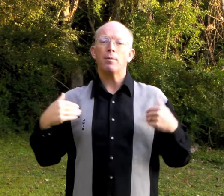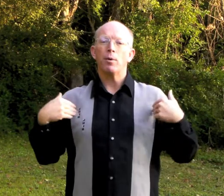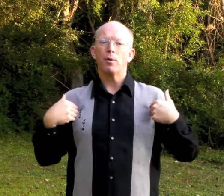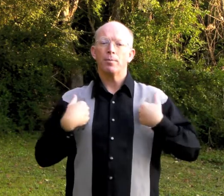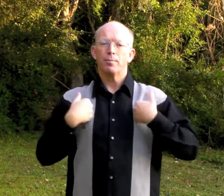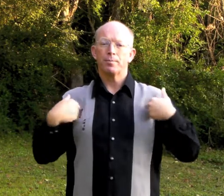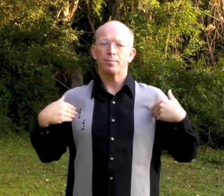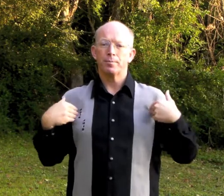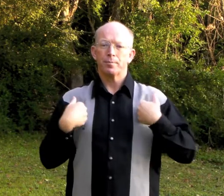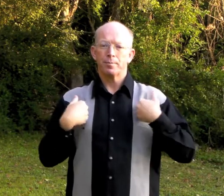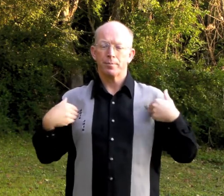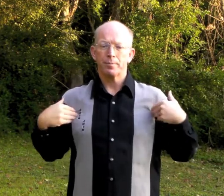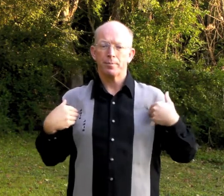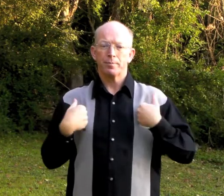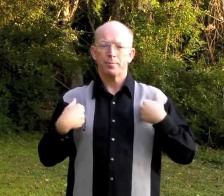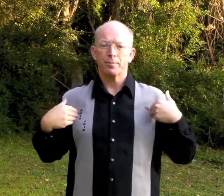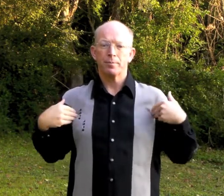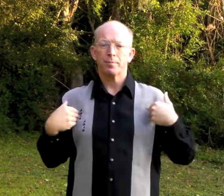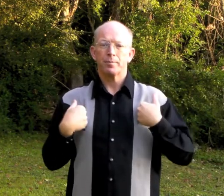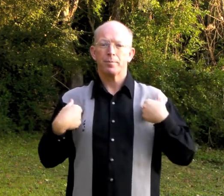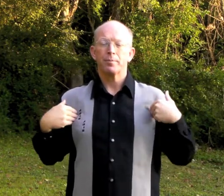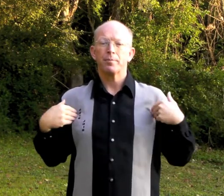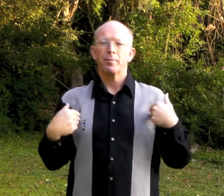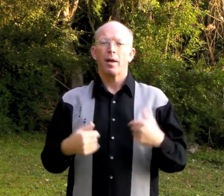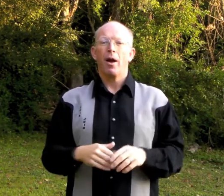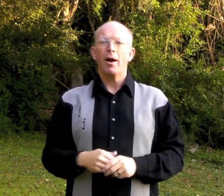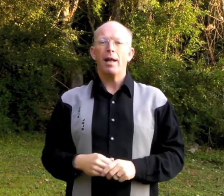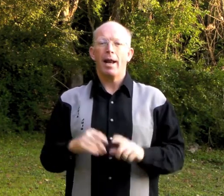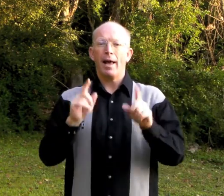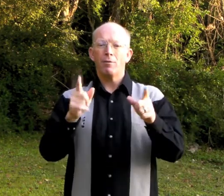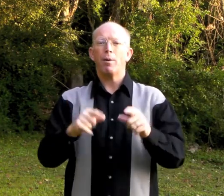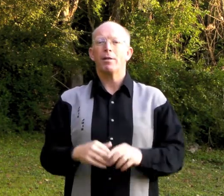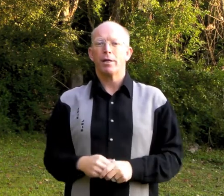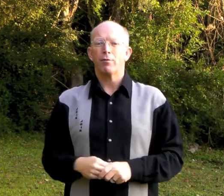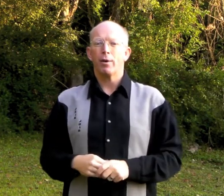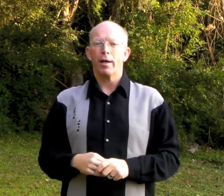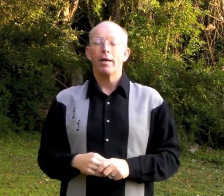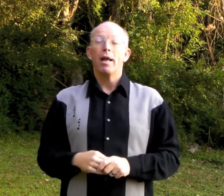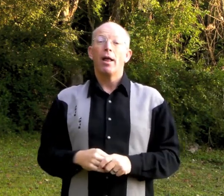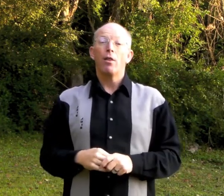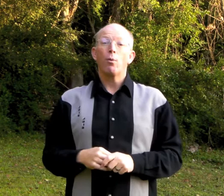ANIMAL Alright, and I have a project for you.